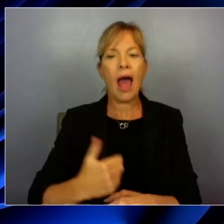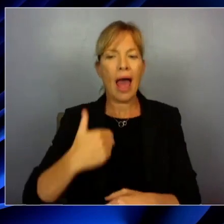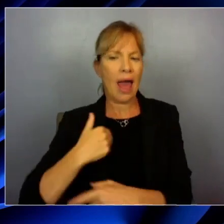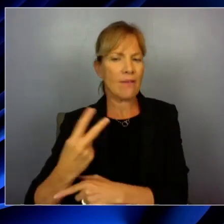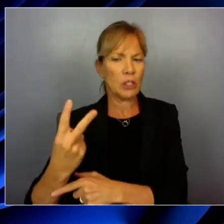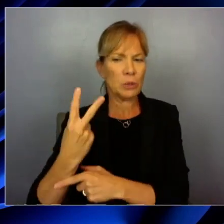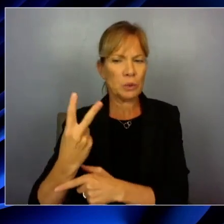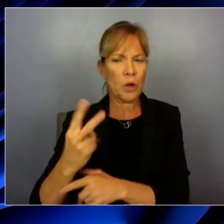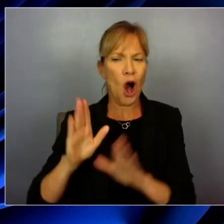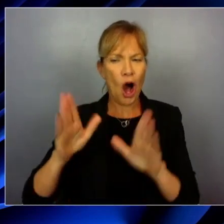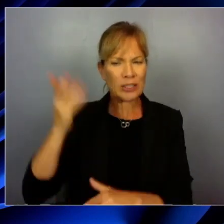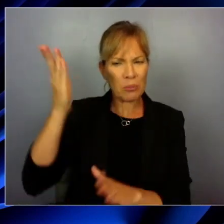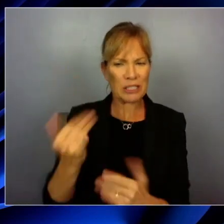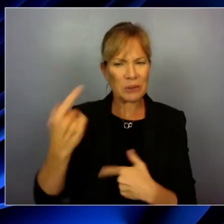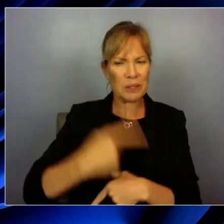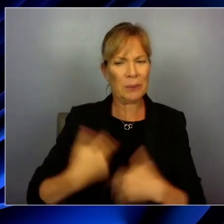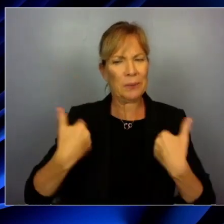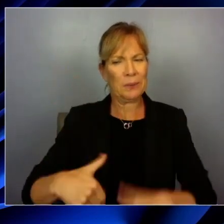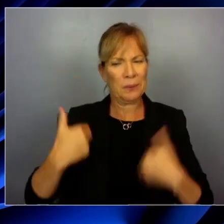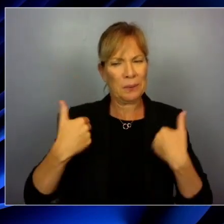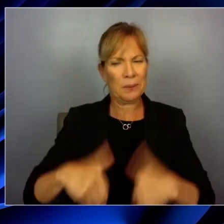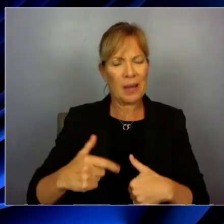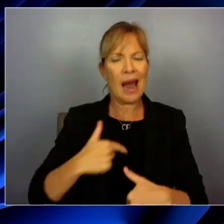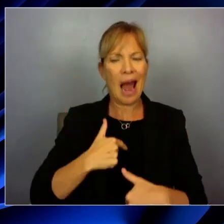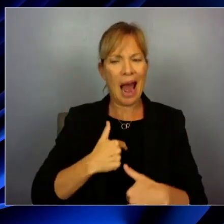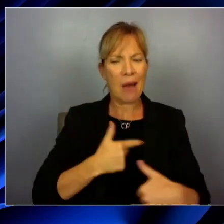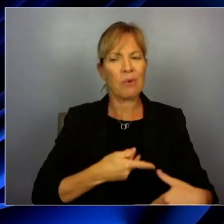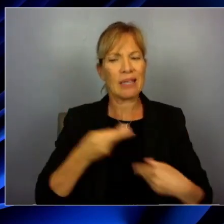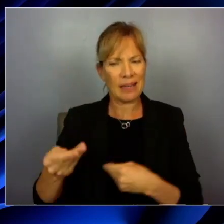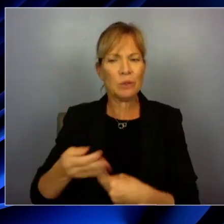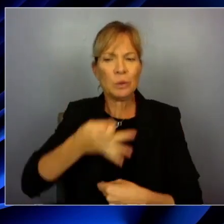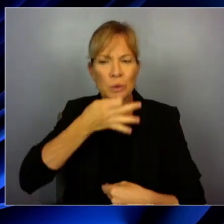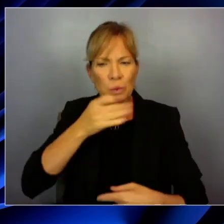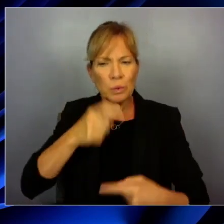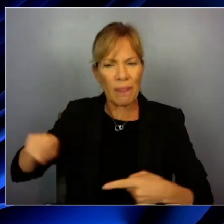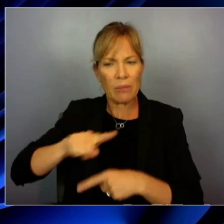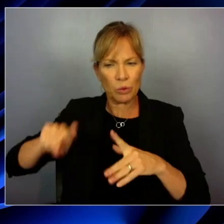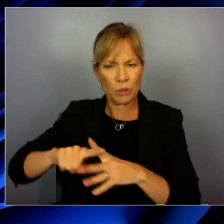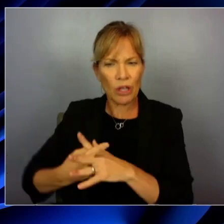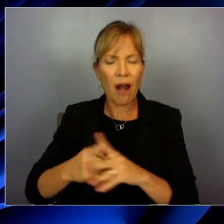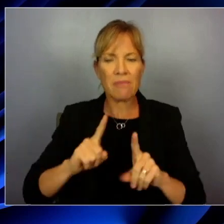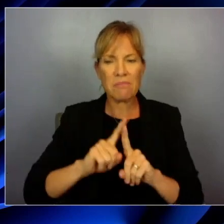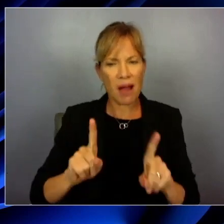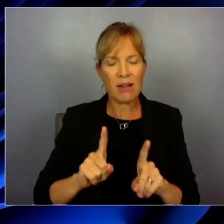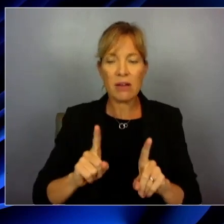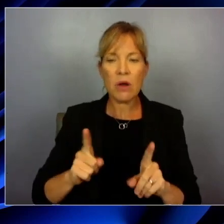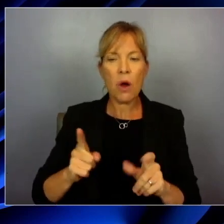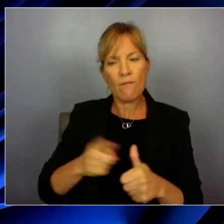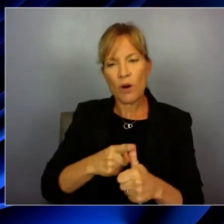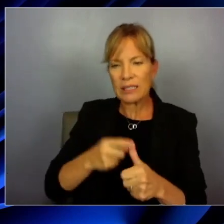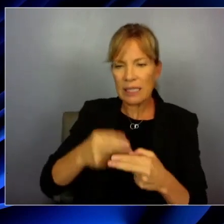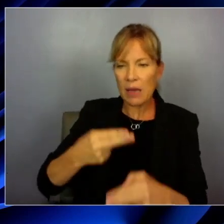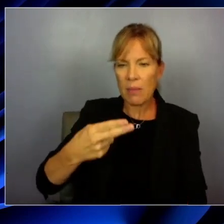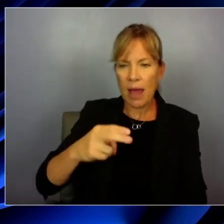today that I will toss over to in a few minutes, one Hector Minto, who's out in the field working